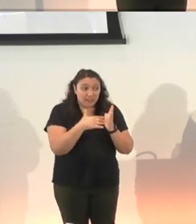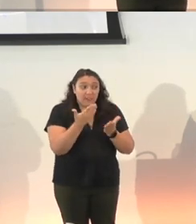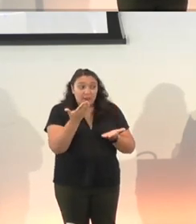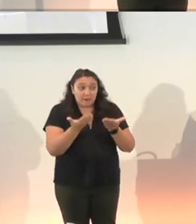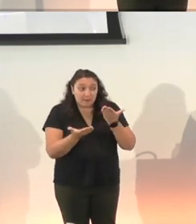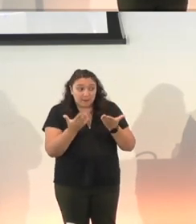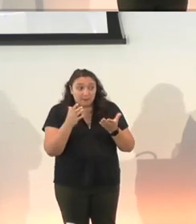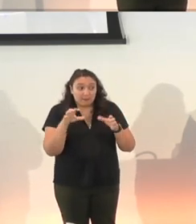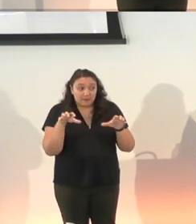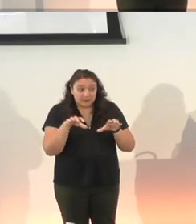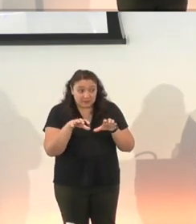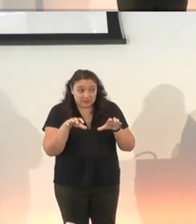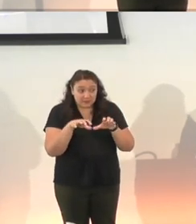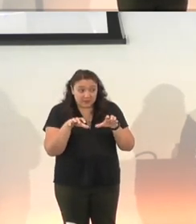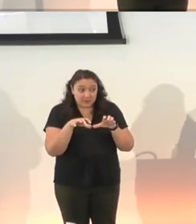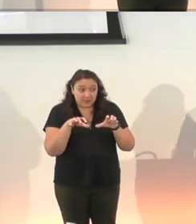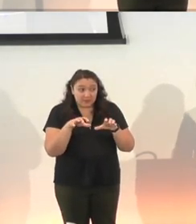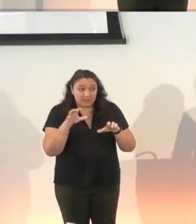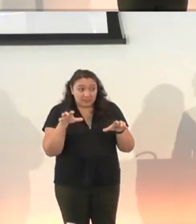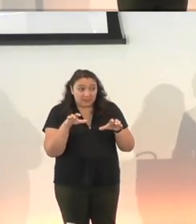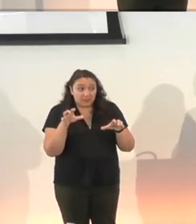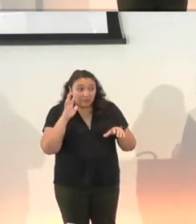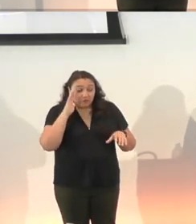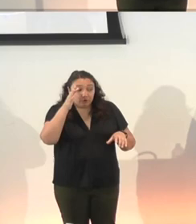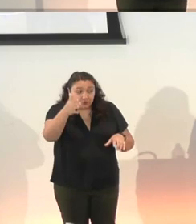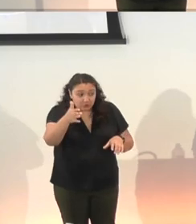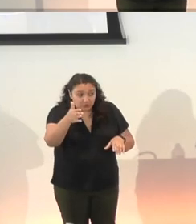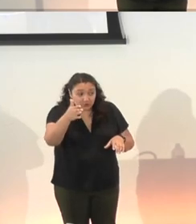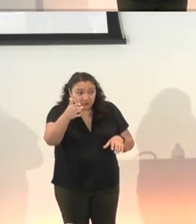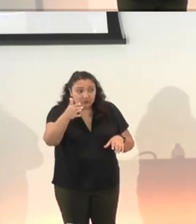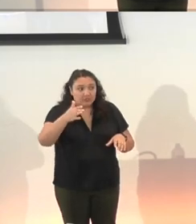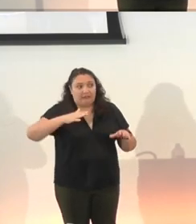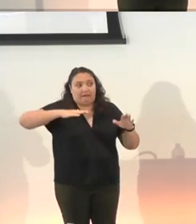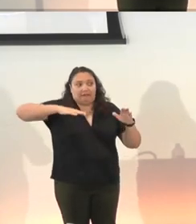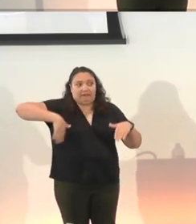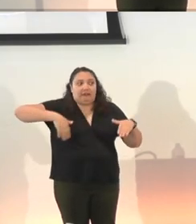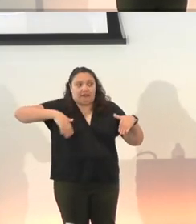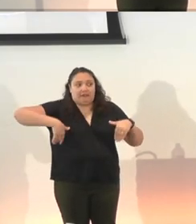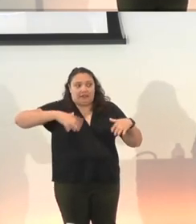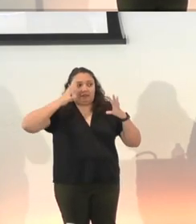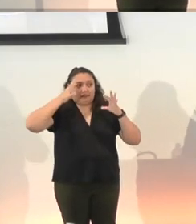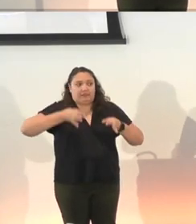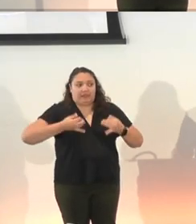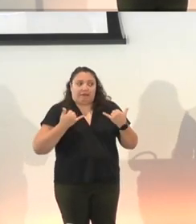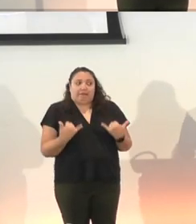not yet defined now. To get that consent now for something in the future that may not be defined